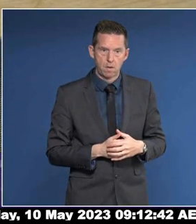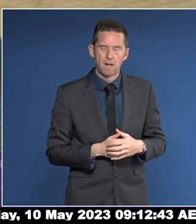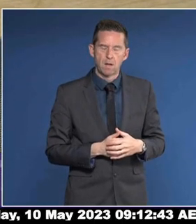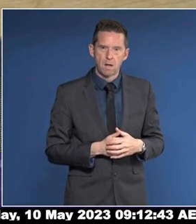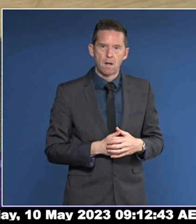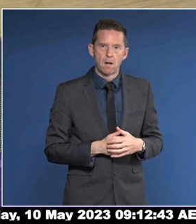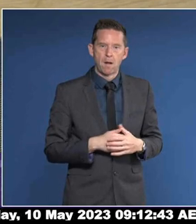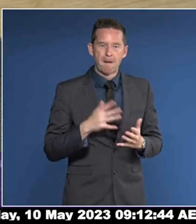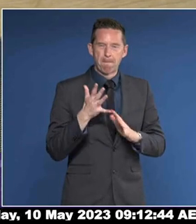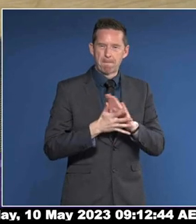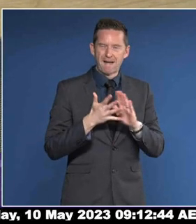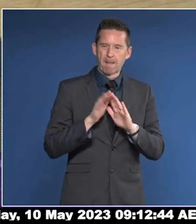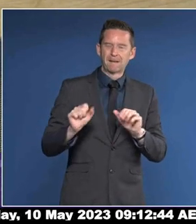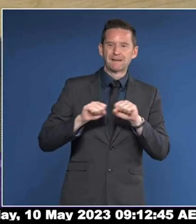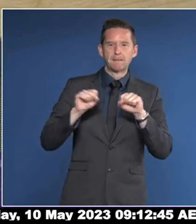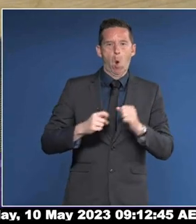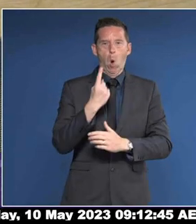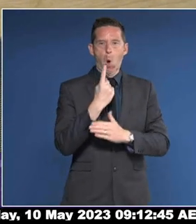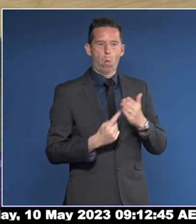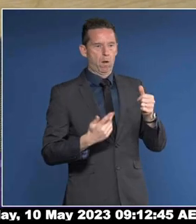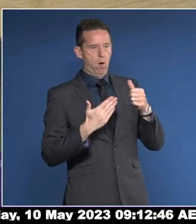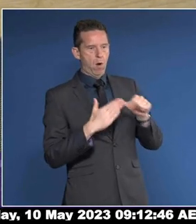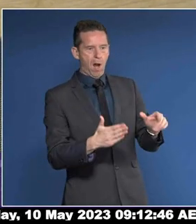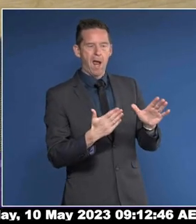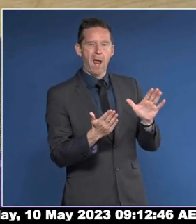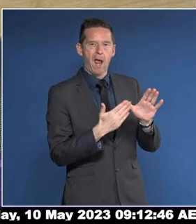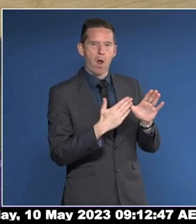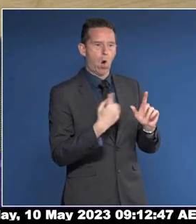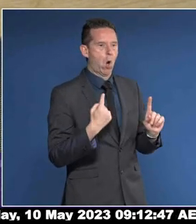responding or reacting to those reports? Yes.